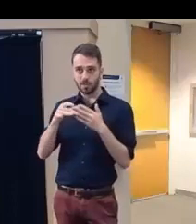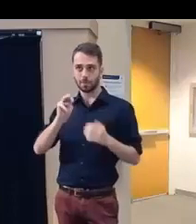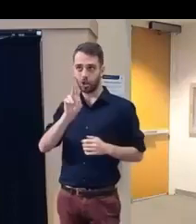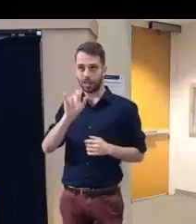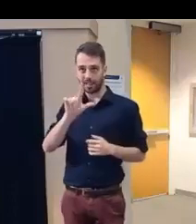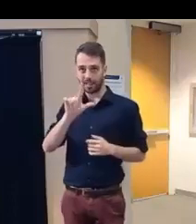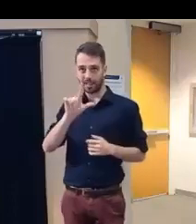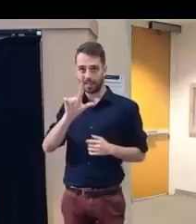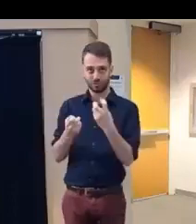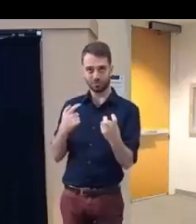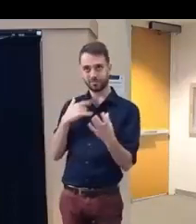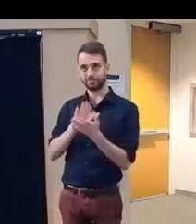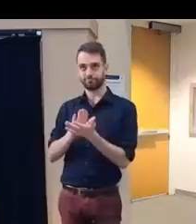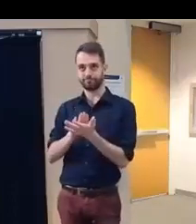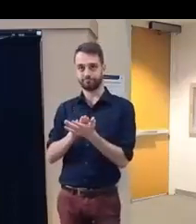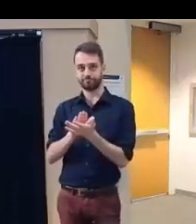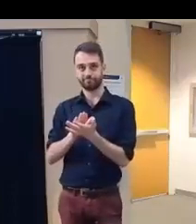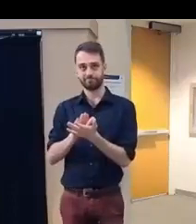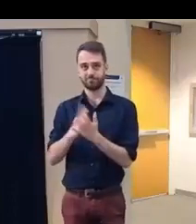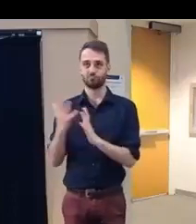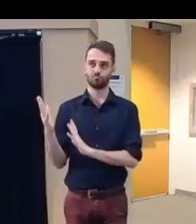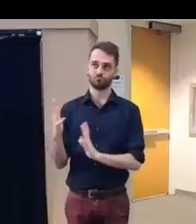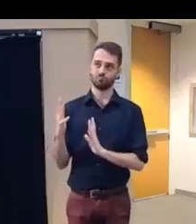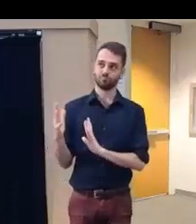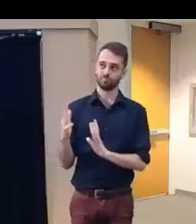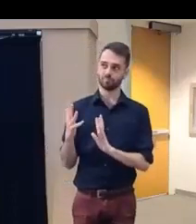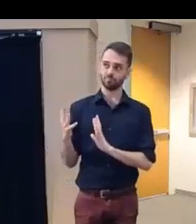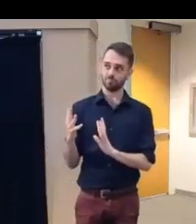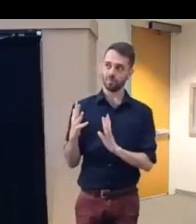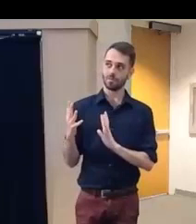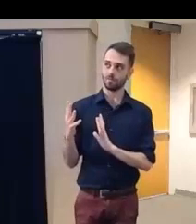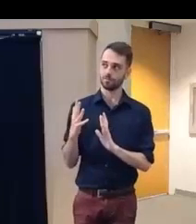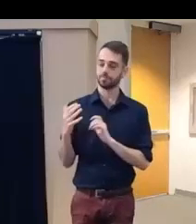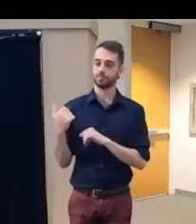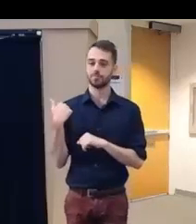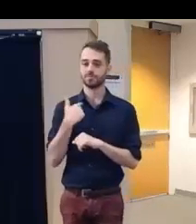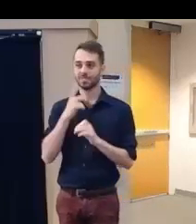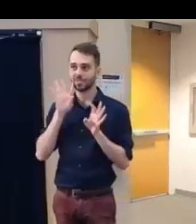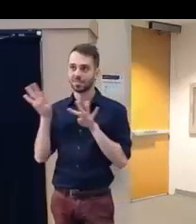that because she's here but thank you she really likes when we draw attention to her